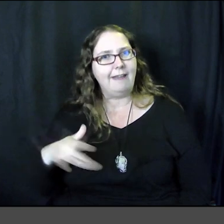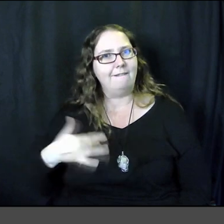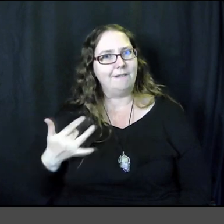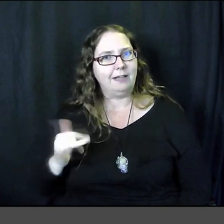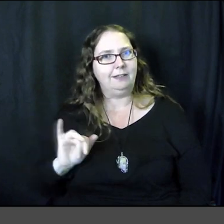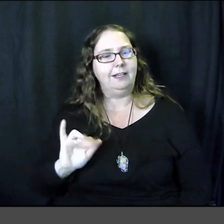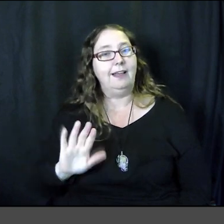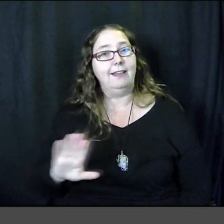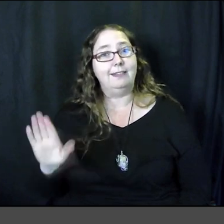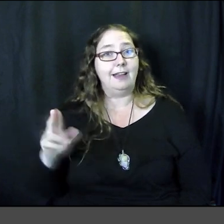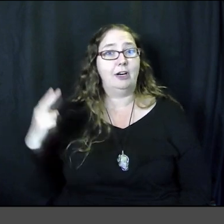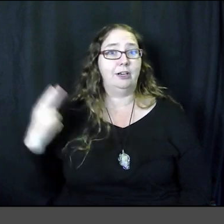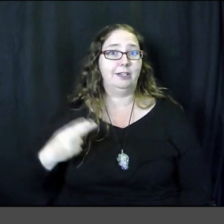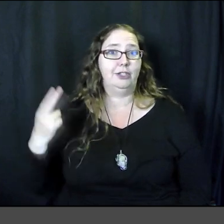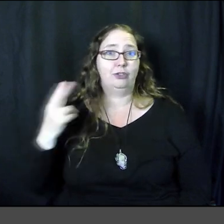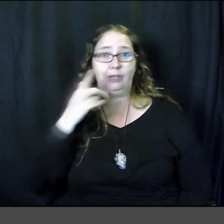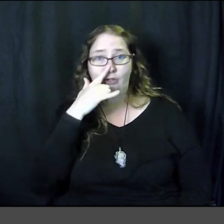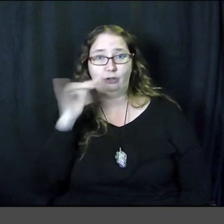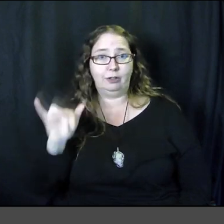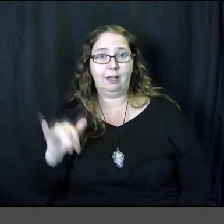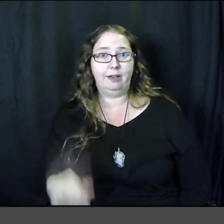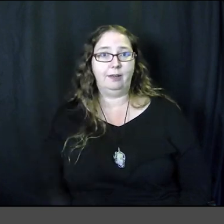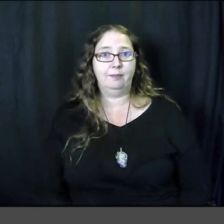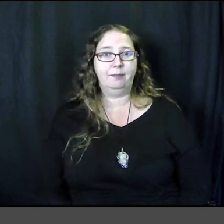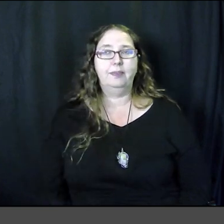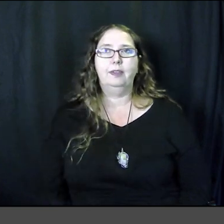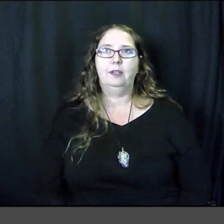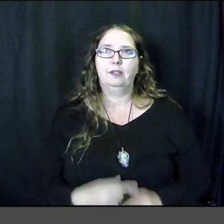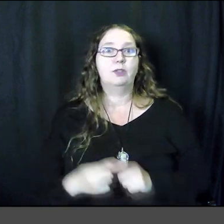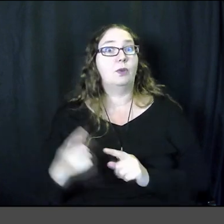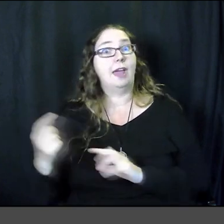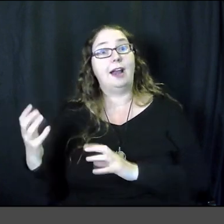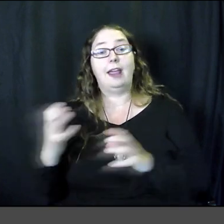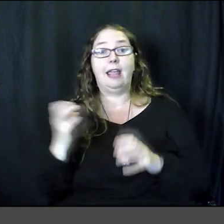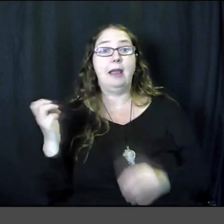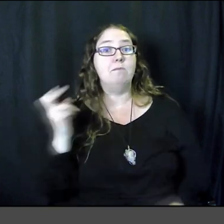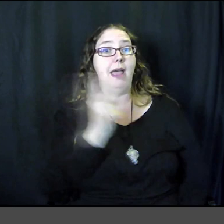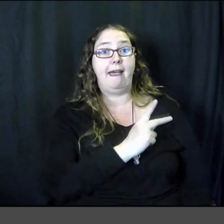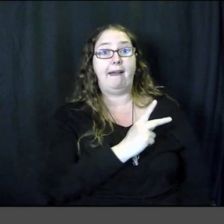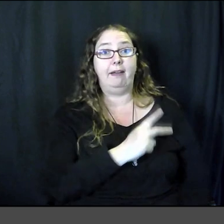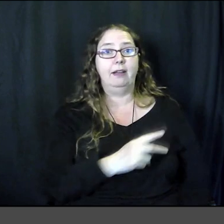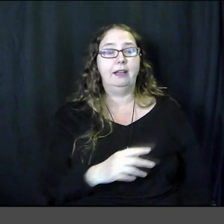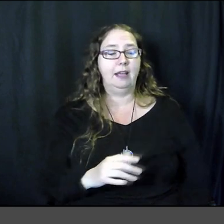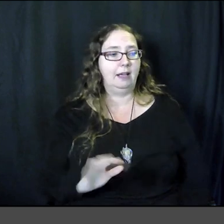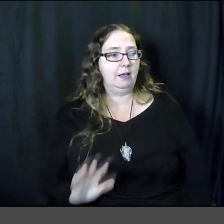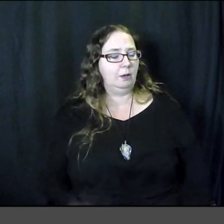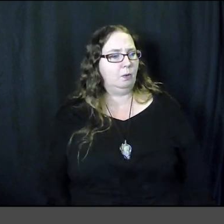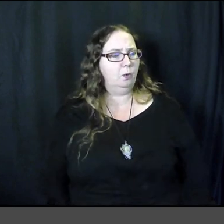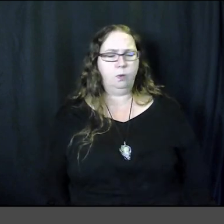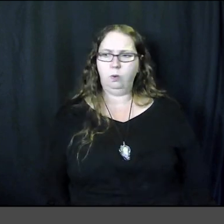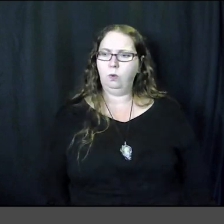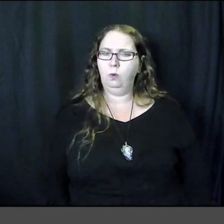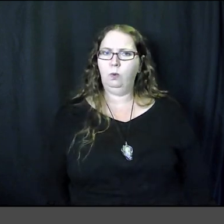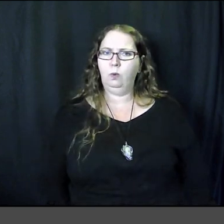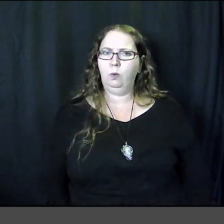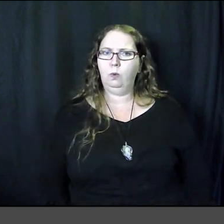SO THEN WE CAME BACK. I CAME BACK AND I SAID, OKAY, I'VE GOT TO GET THIS TOGETHER. AND THIS IS THE STUFF.